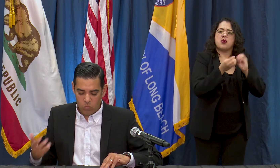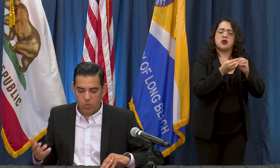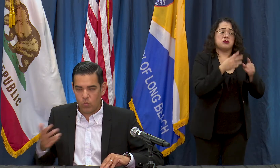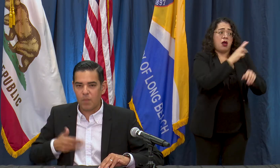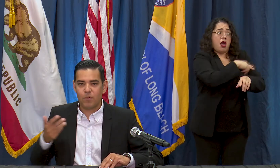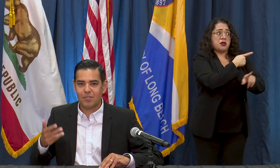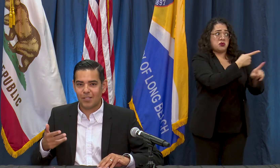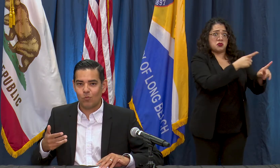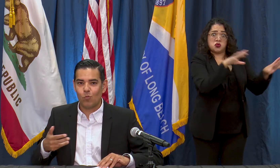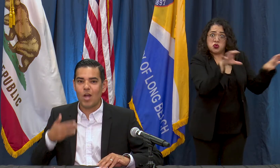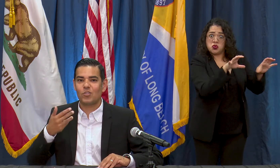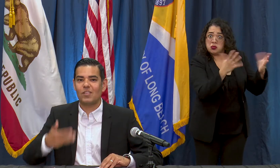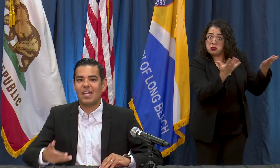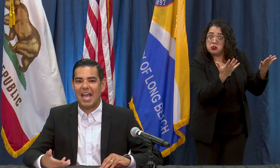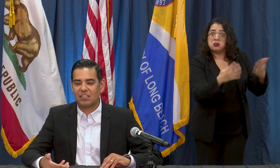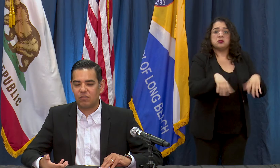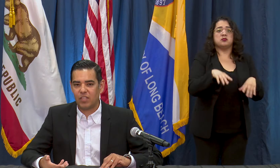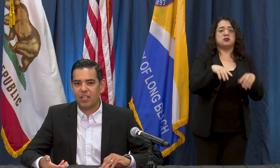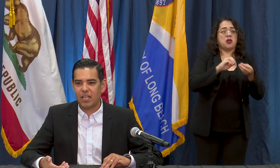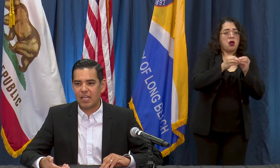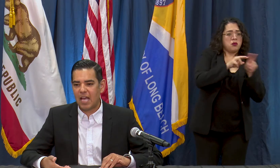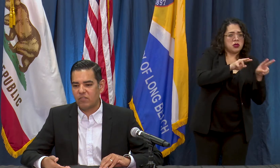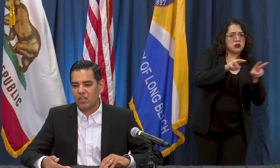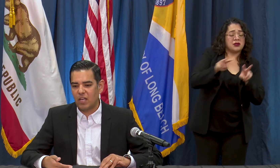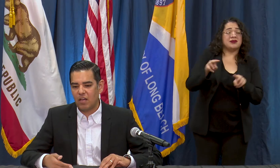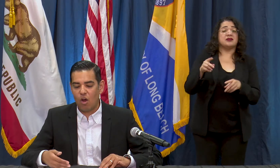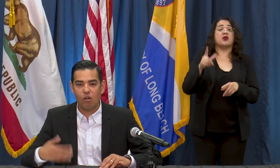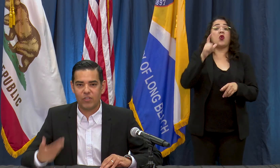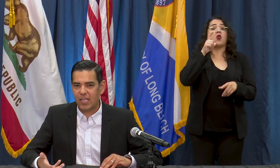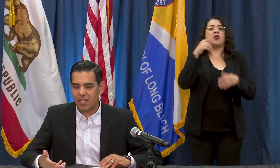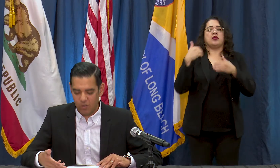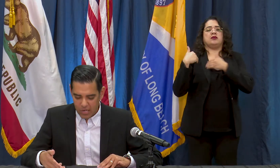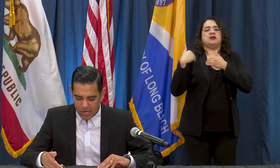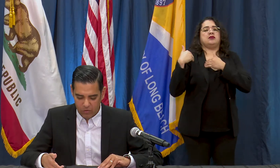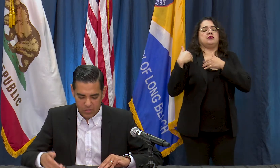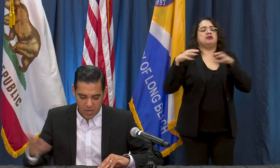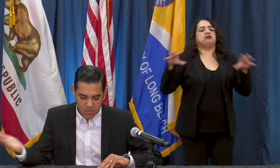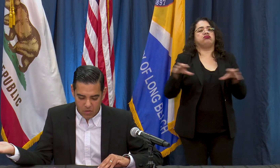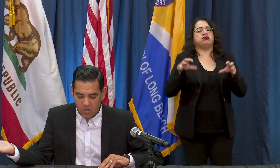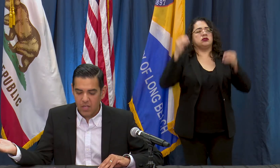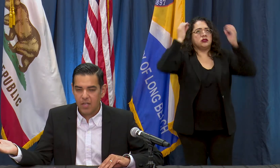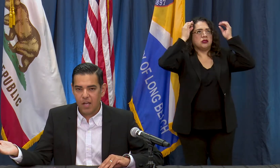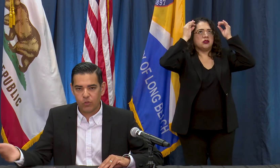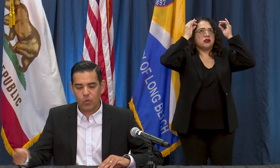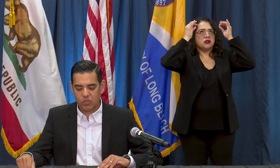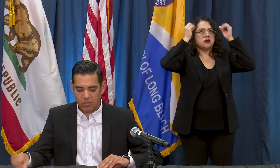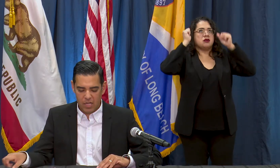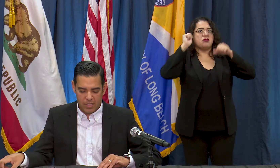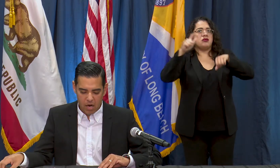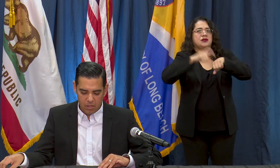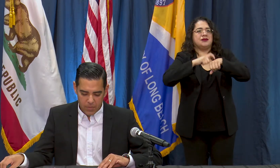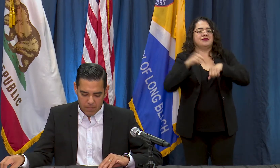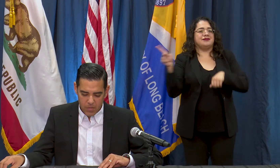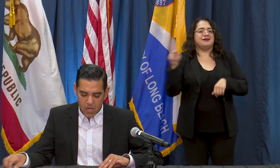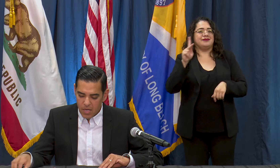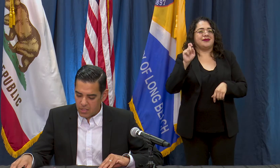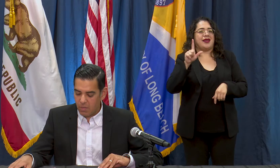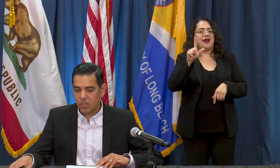the one person that's watching that actively and has all the data in her head all the time is our Health Director Kelly Colopy and so i'm going